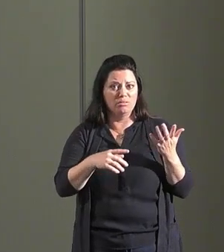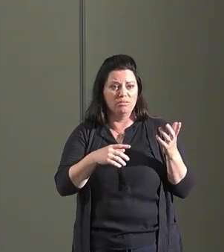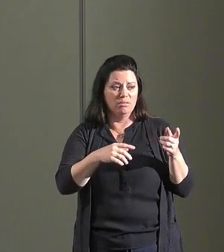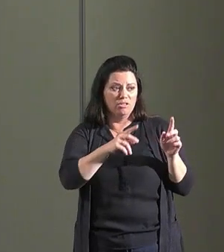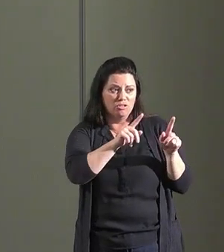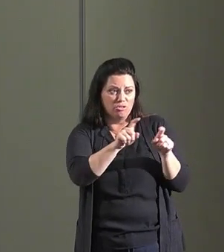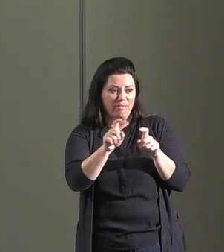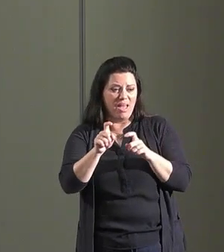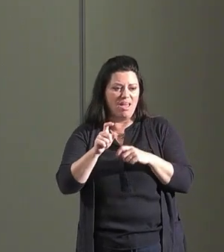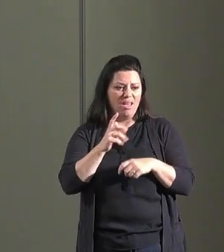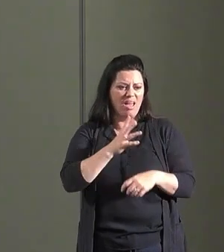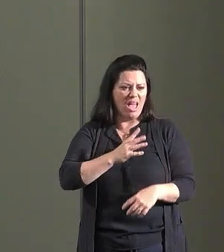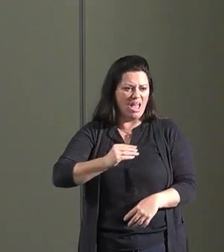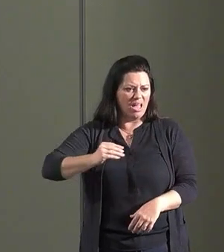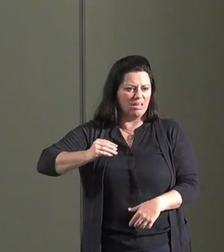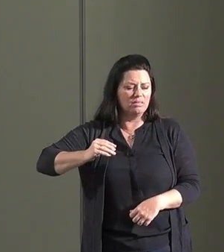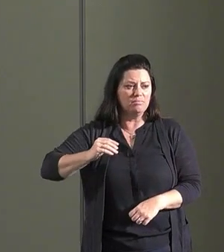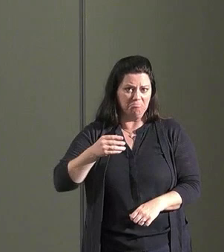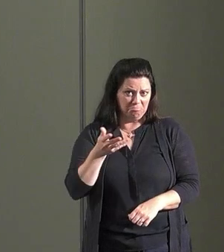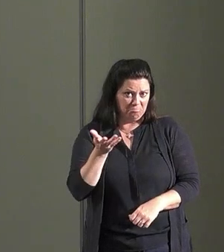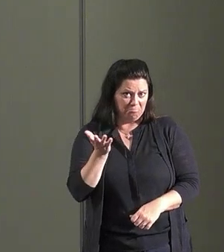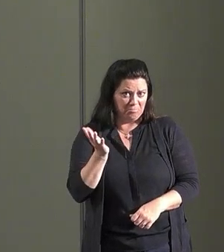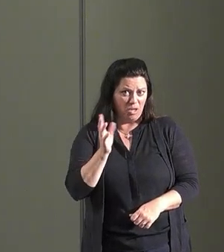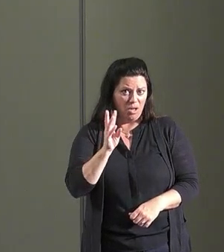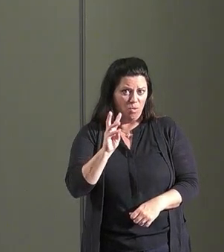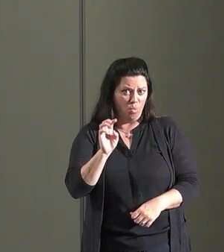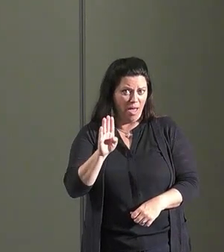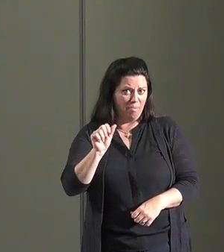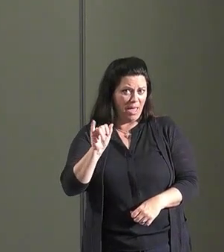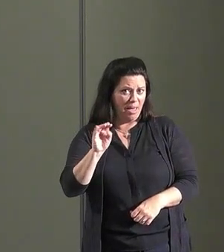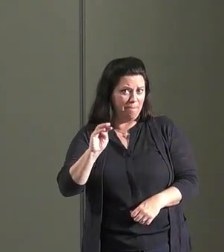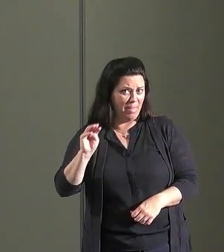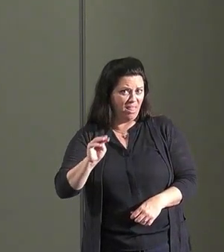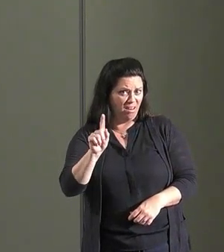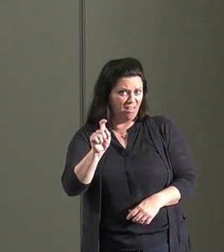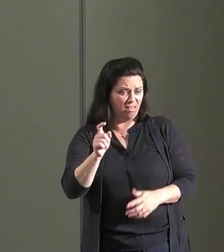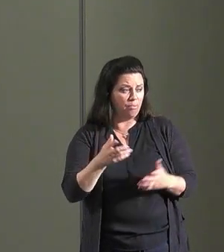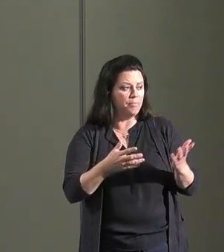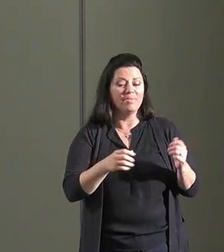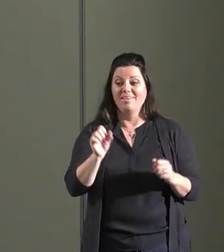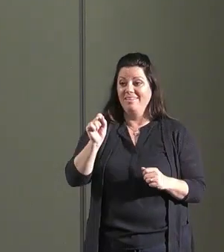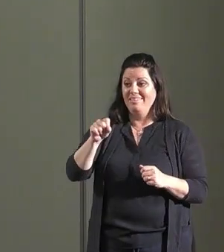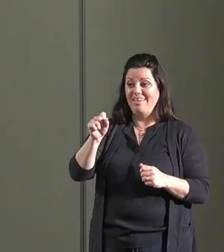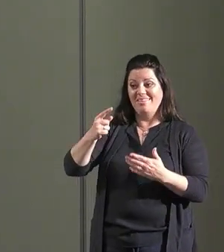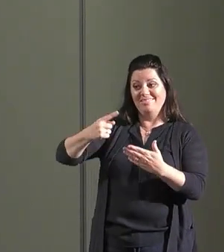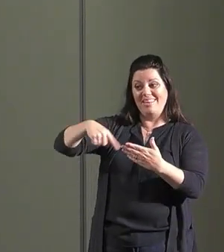Yeah. The WebAIM Million will have results next week we are excited for